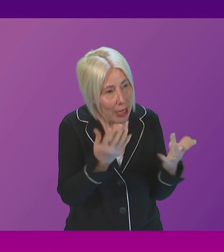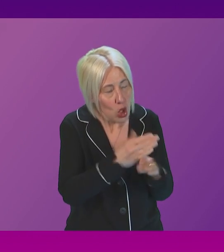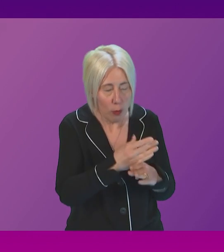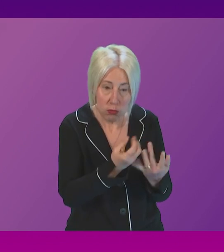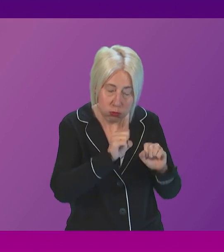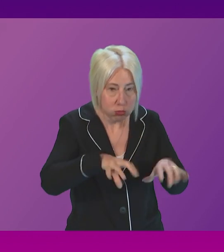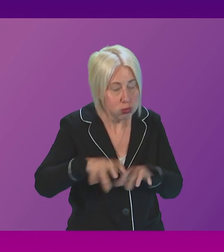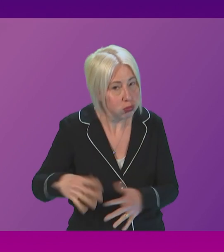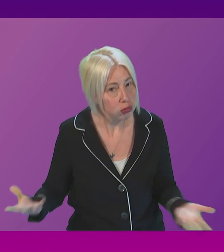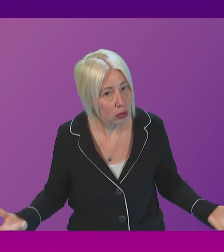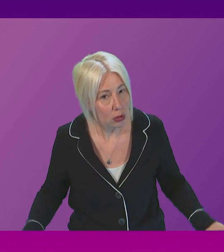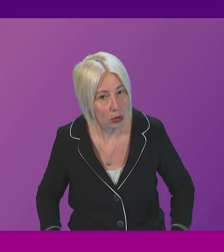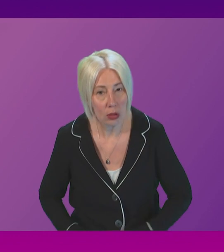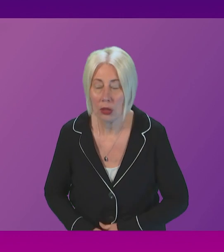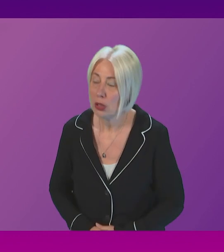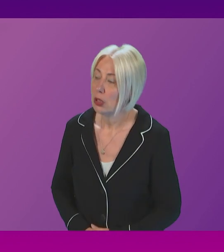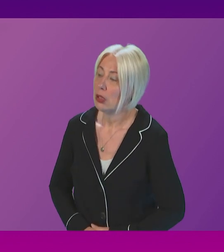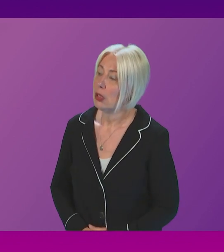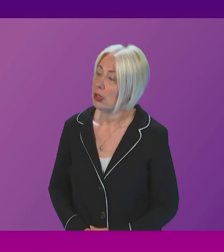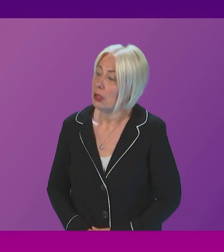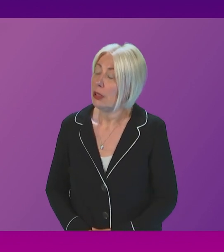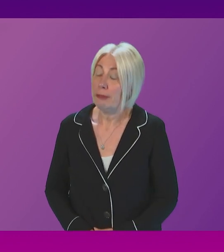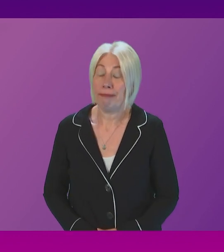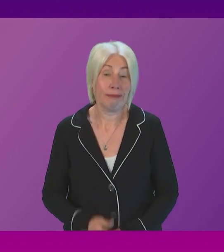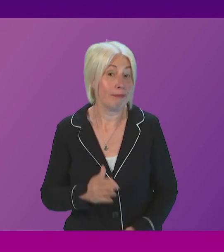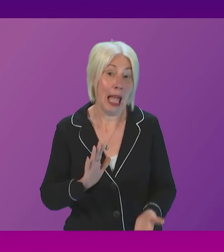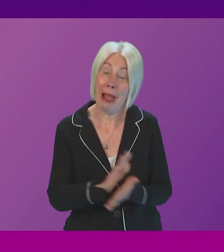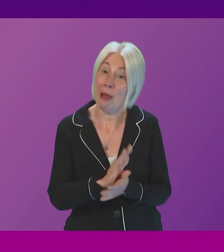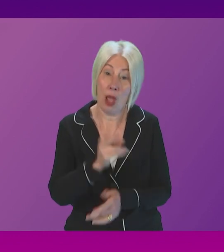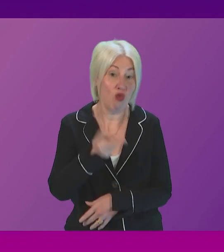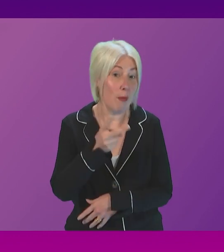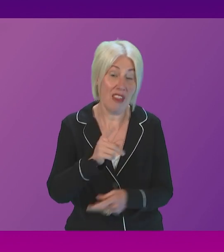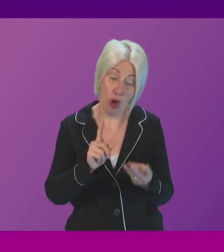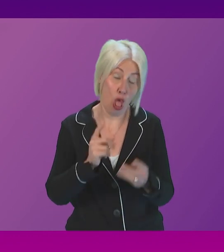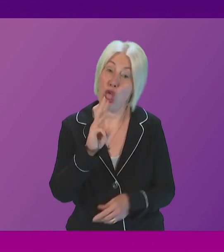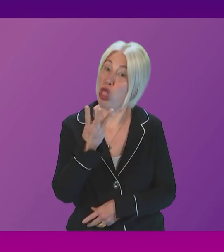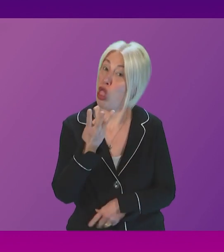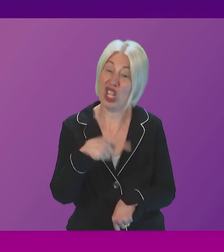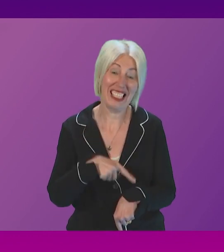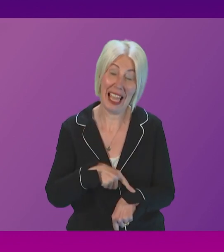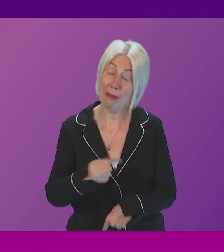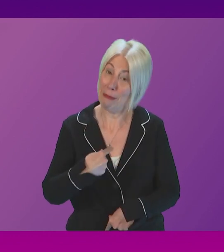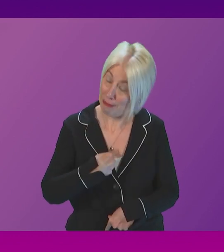I am happy to repeat for the third time that of course I, and we as a Government, do not